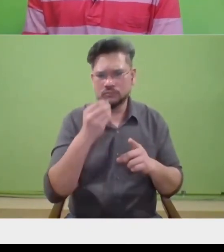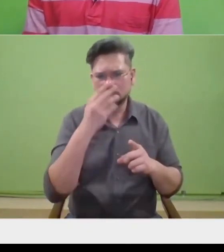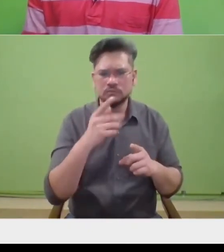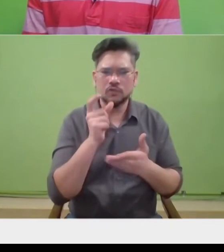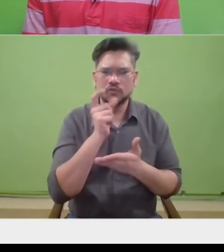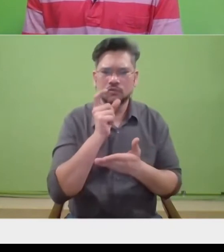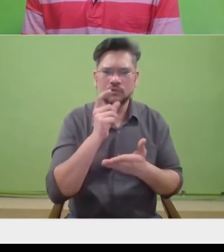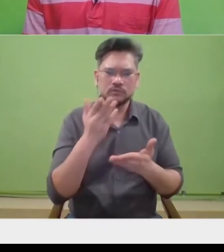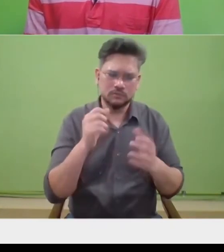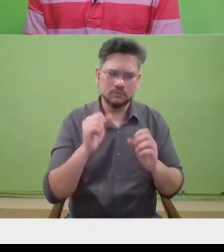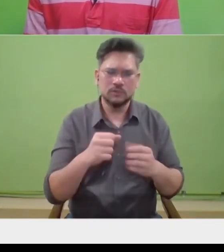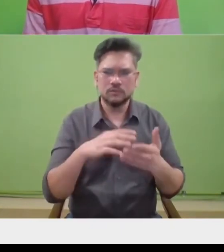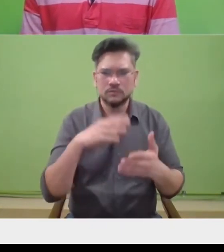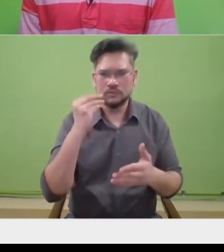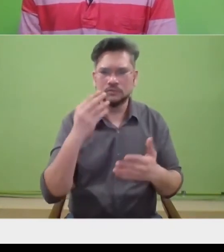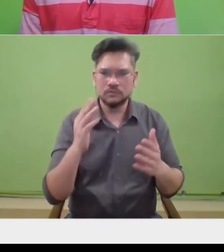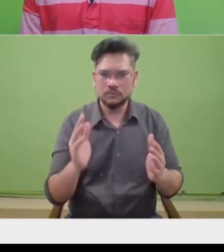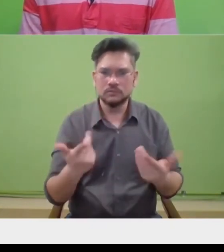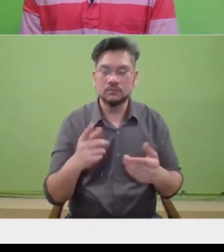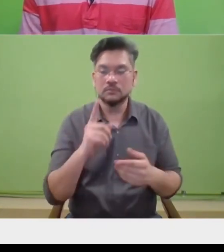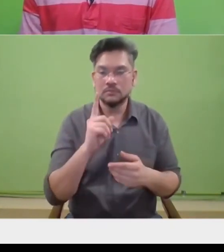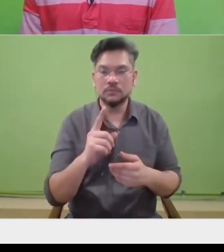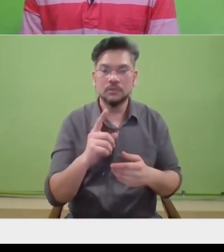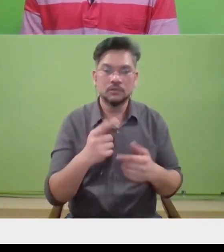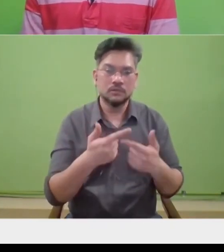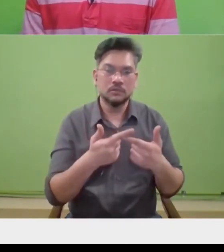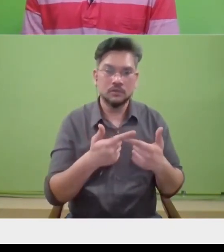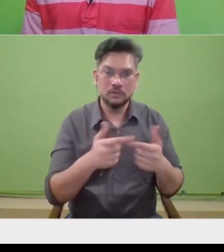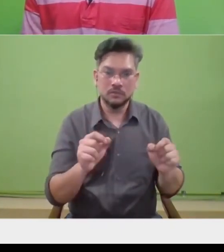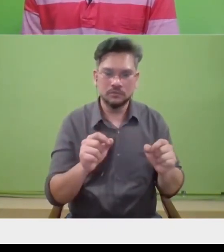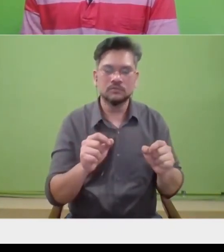unfortunately you know in linguistics is not usually taught in the undergraduate level that